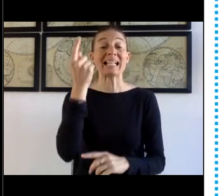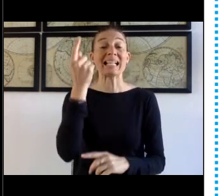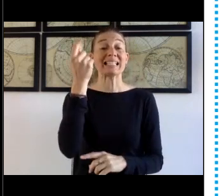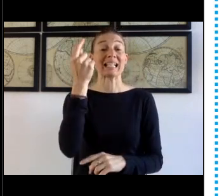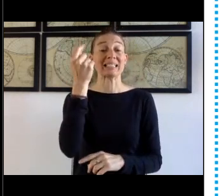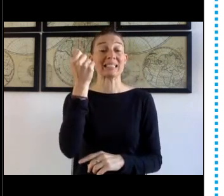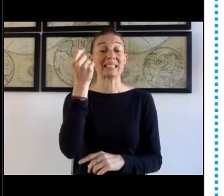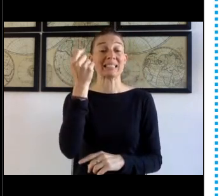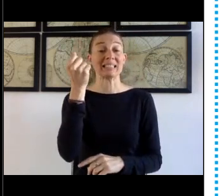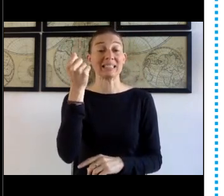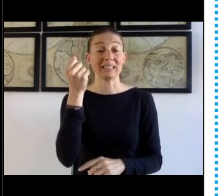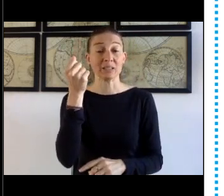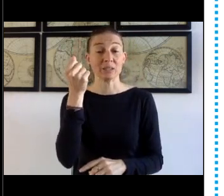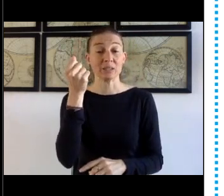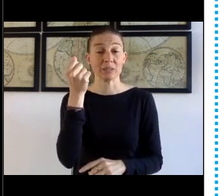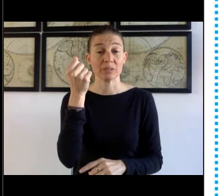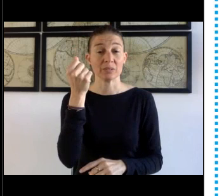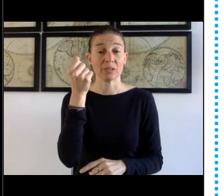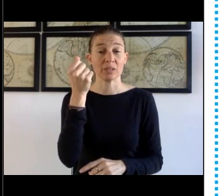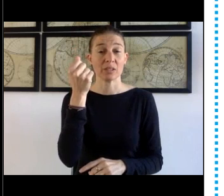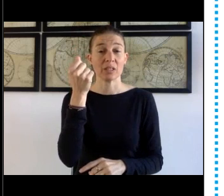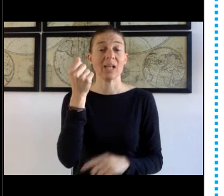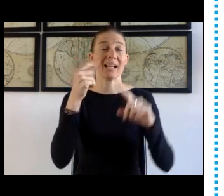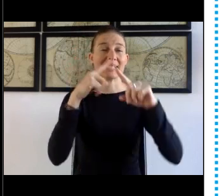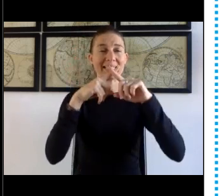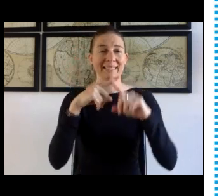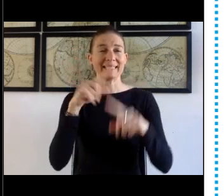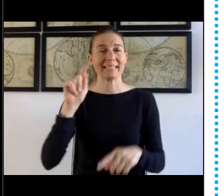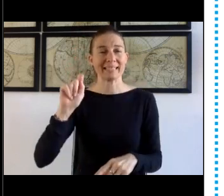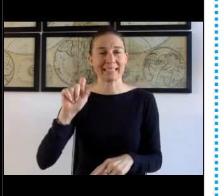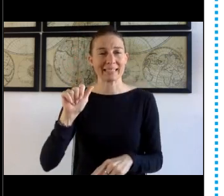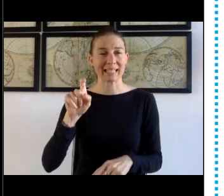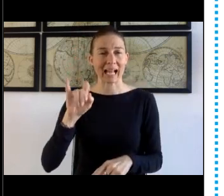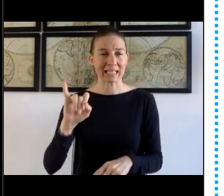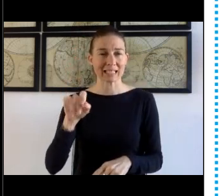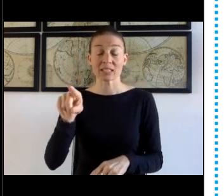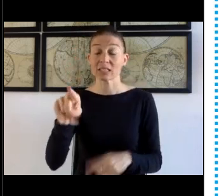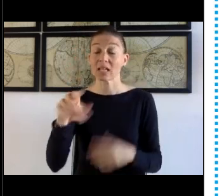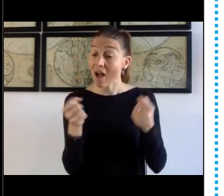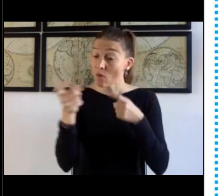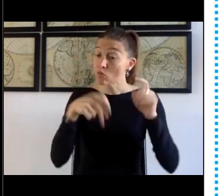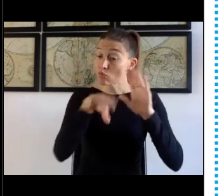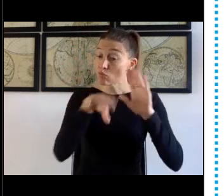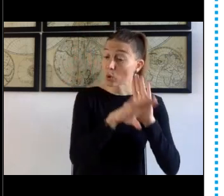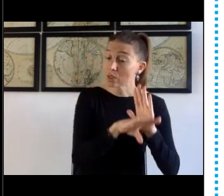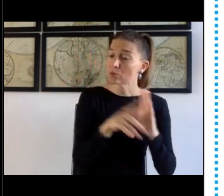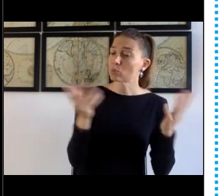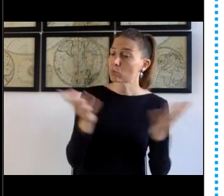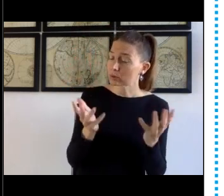What can you tell about taxi regulations? Maybe, Mher, you can take this one.